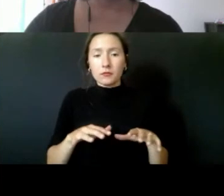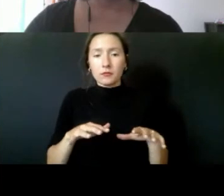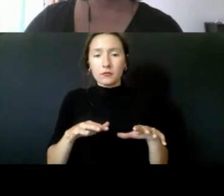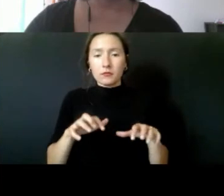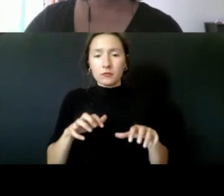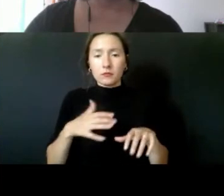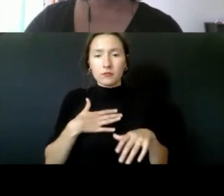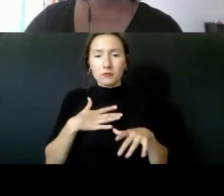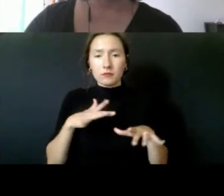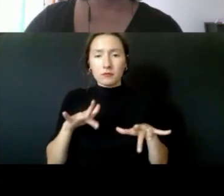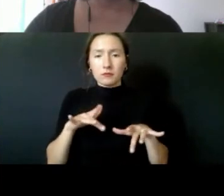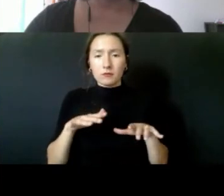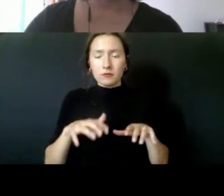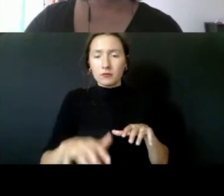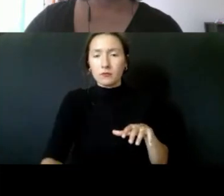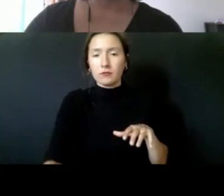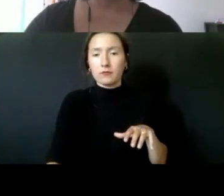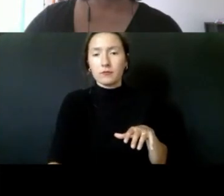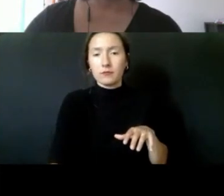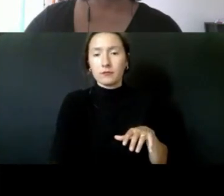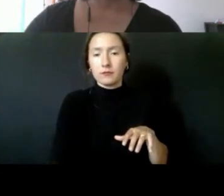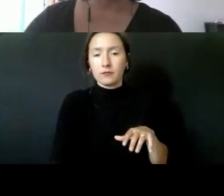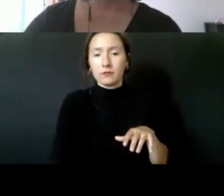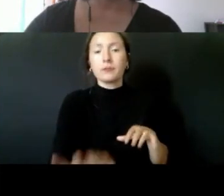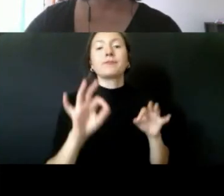okay so that's what that looks like